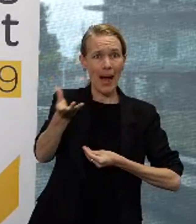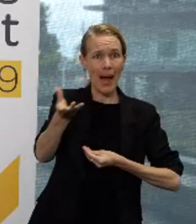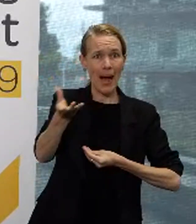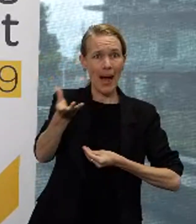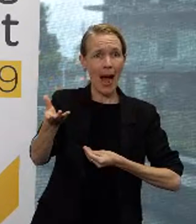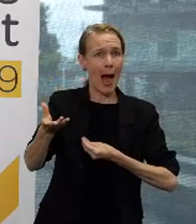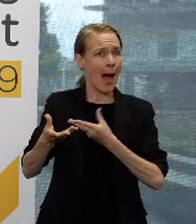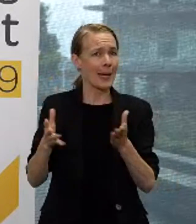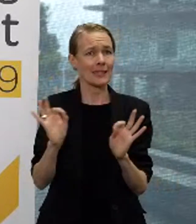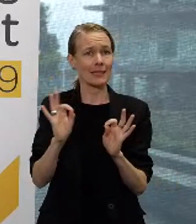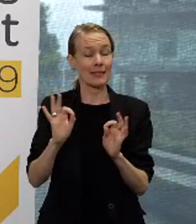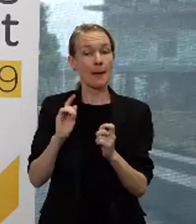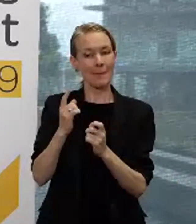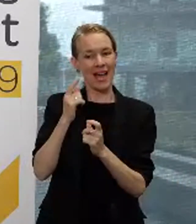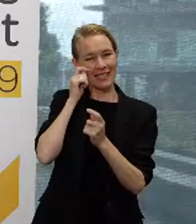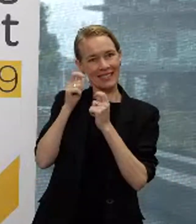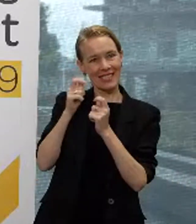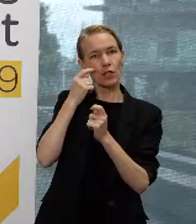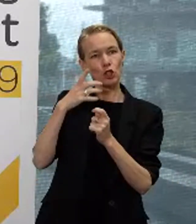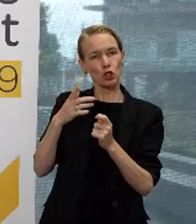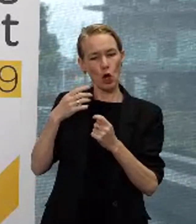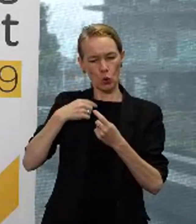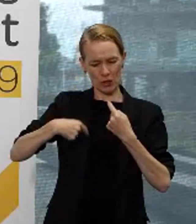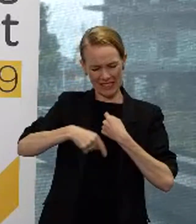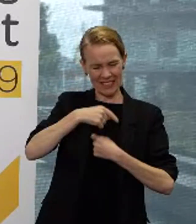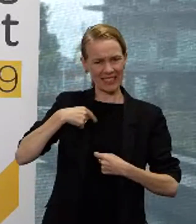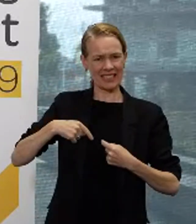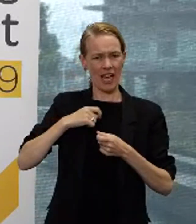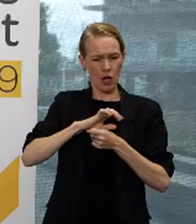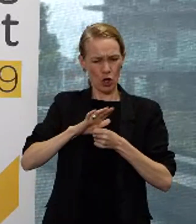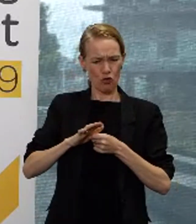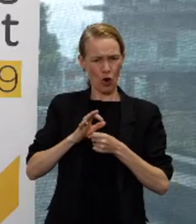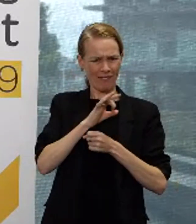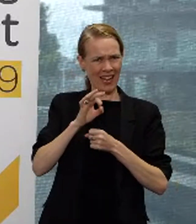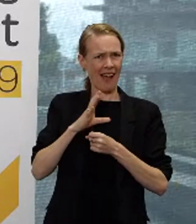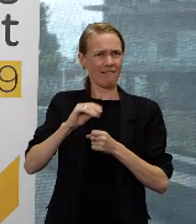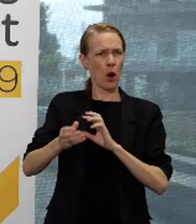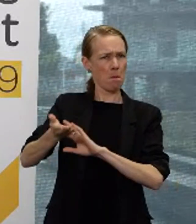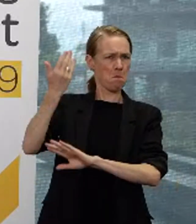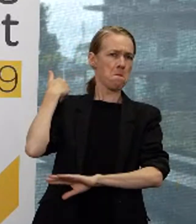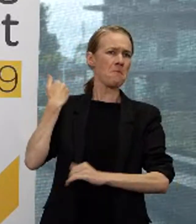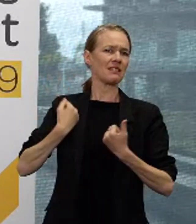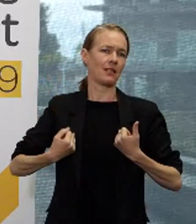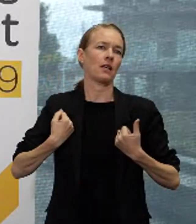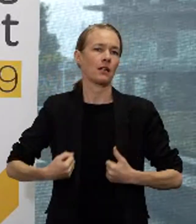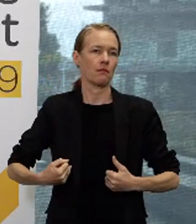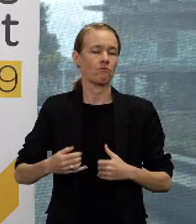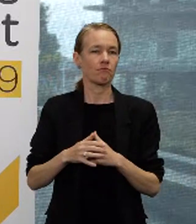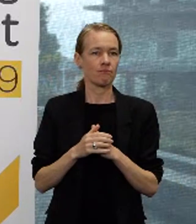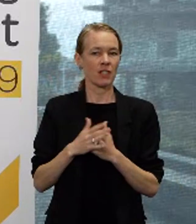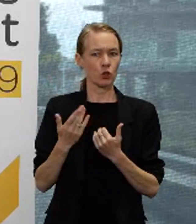The infection happened and the acute infection happened prior to that person coming to New Zealand.